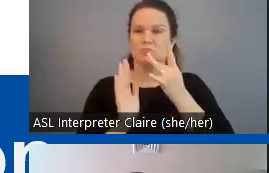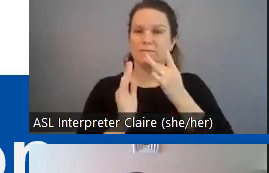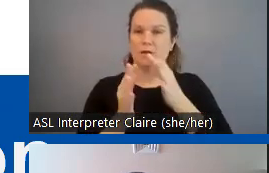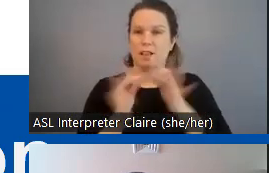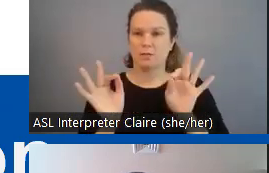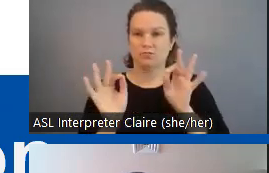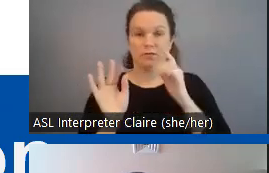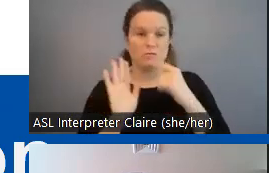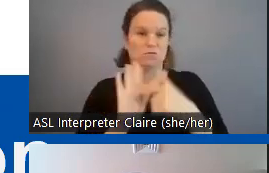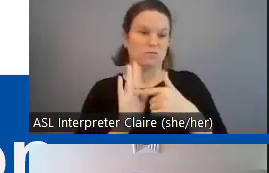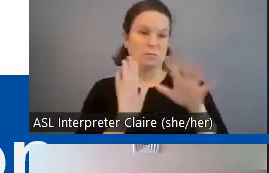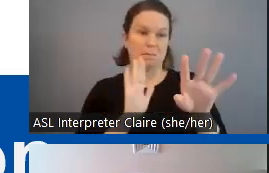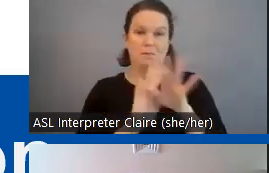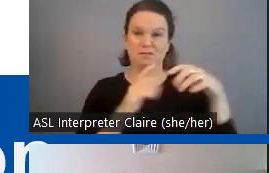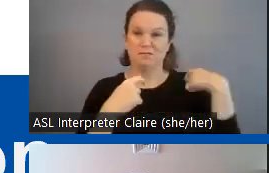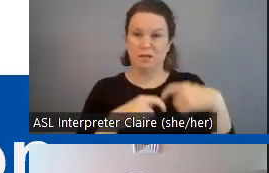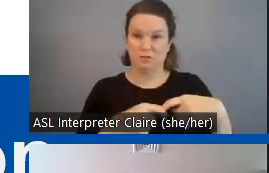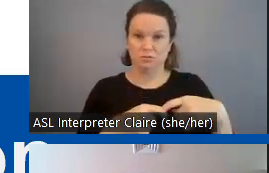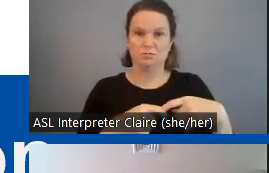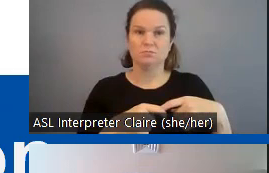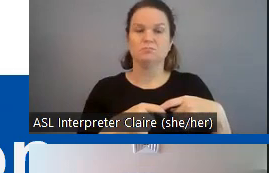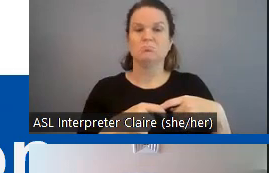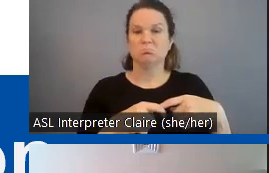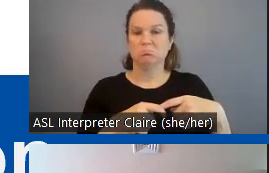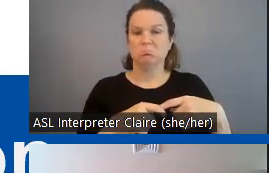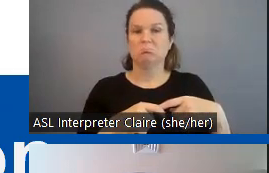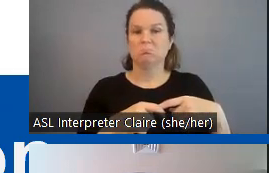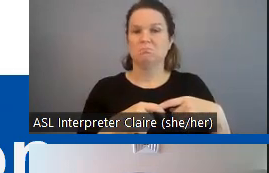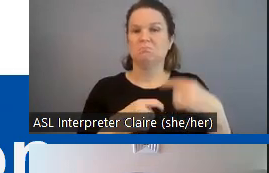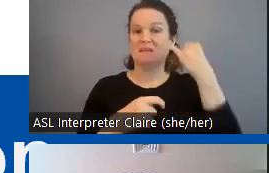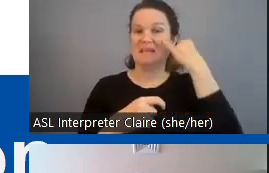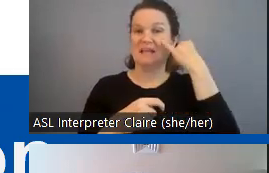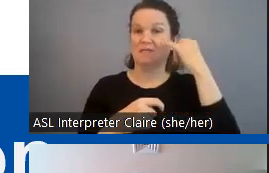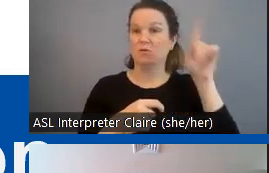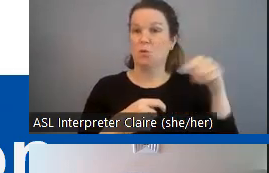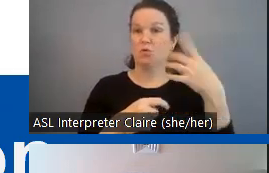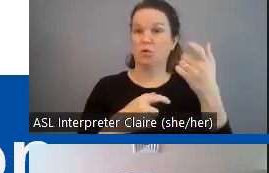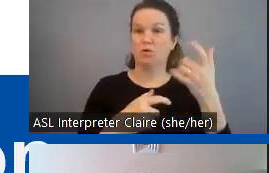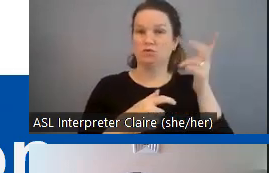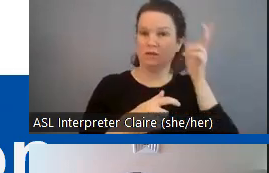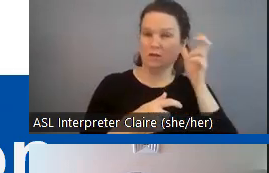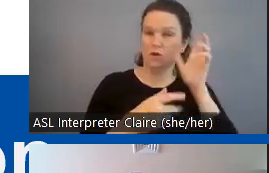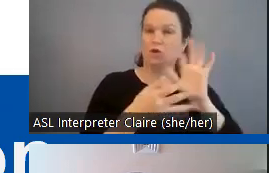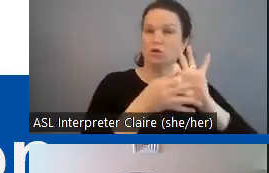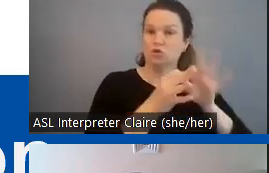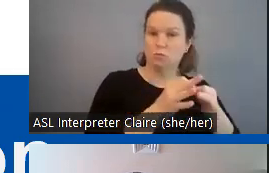example, Spanish. And then optional, to listen only to the interpreted language,